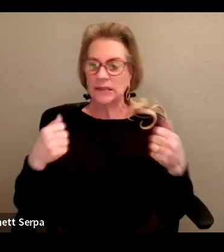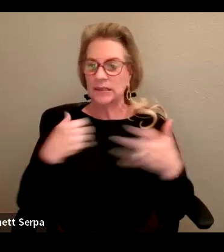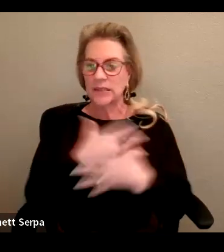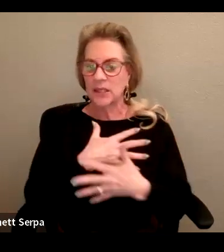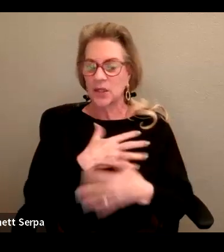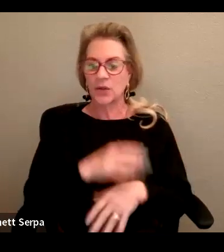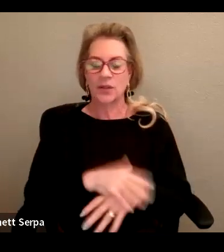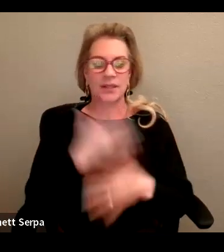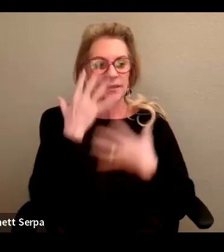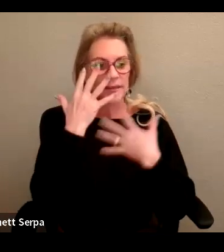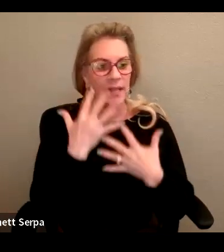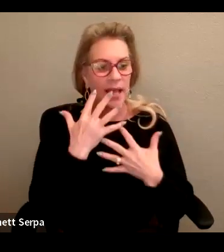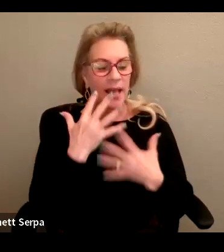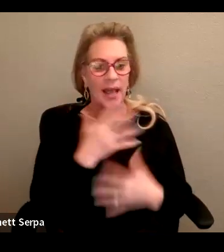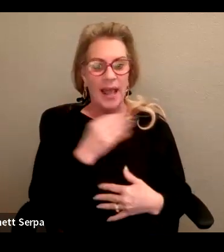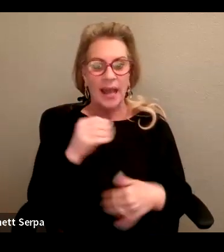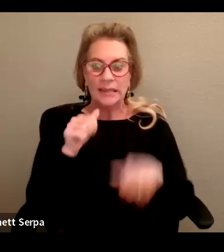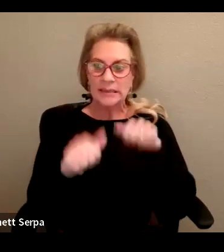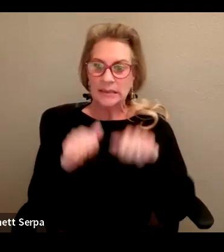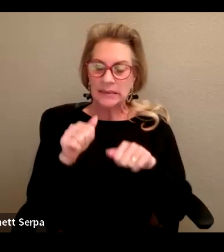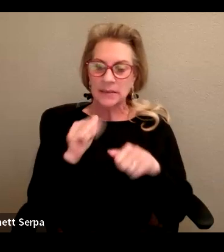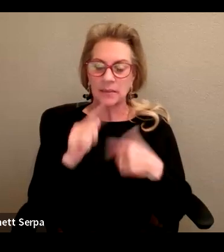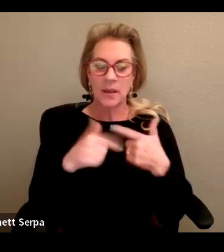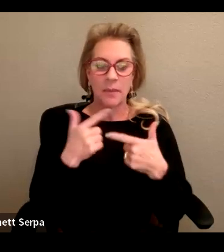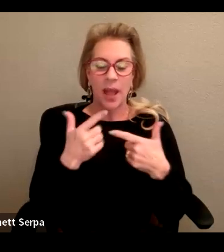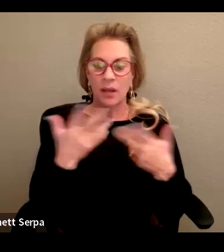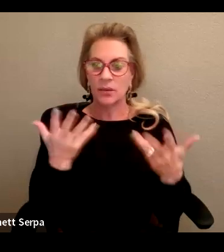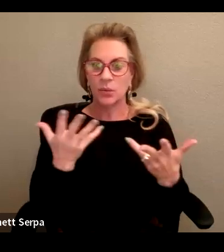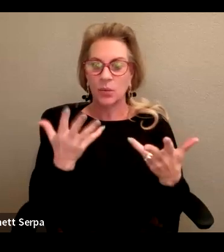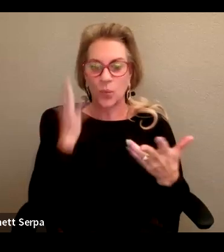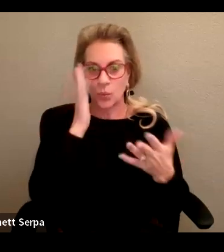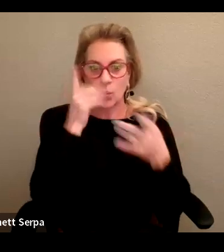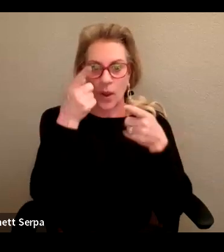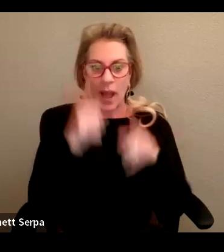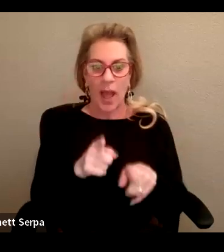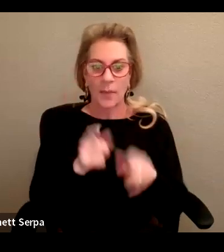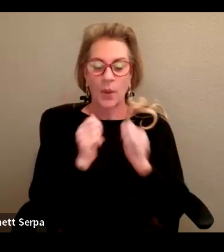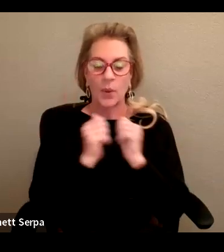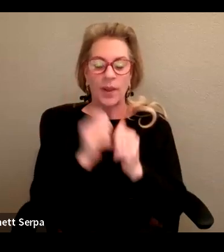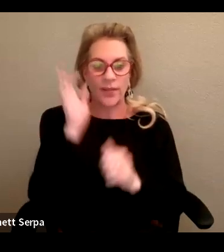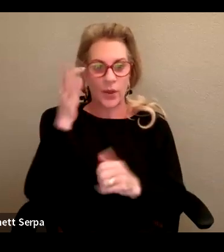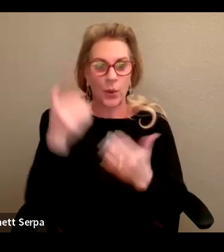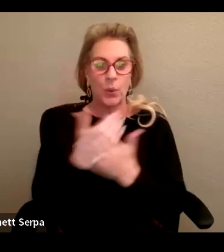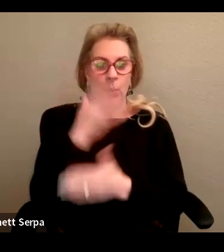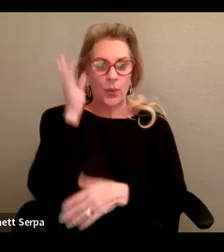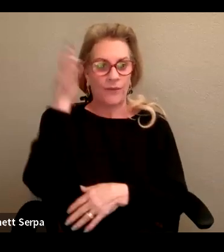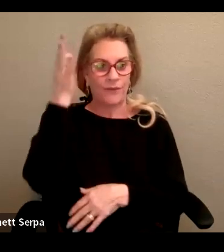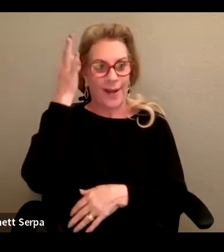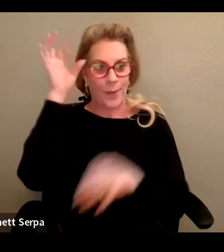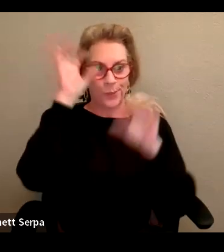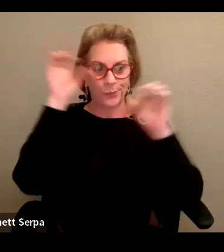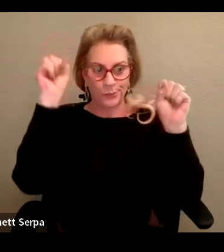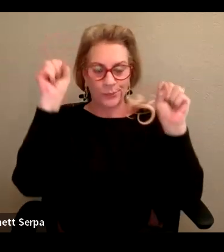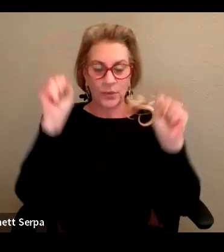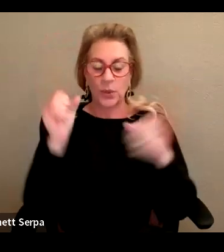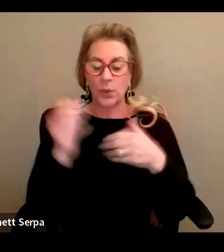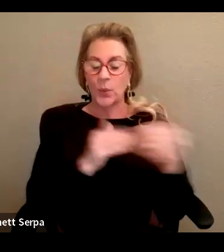sad and uncertain about the incoming Federal Administration regardless of who is in the white